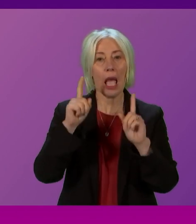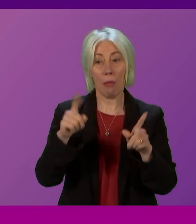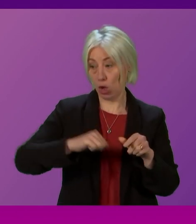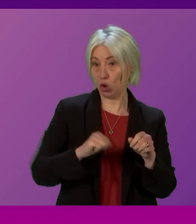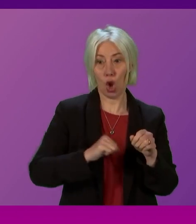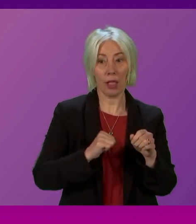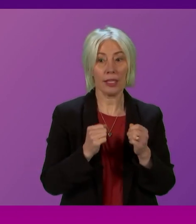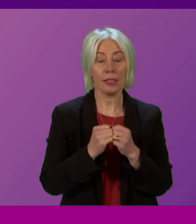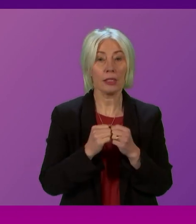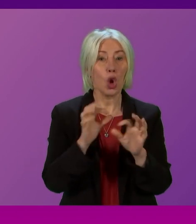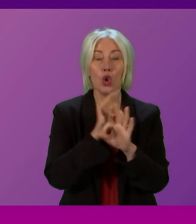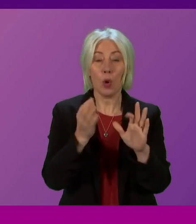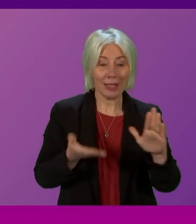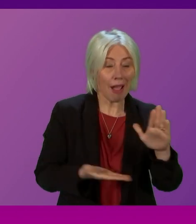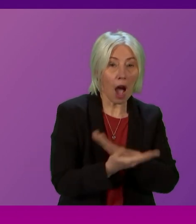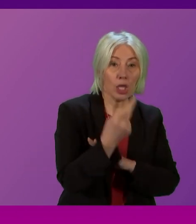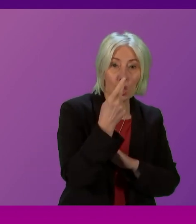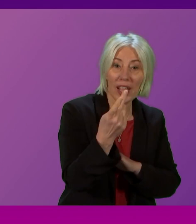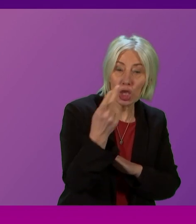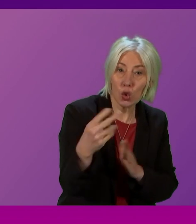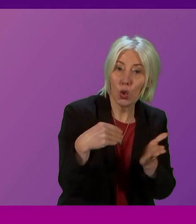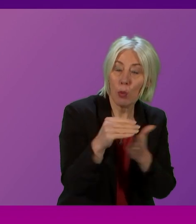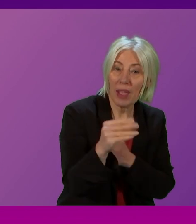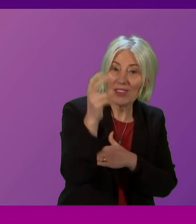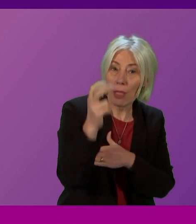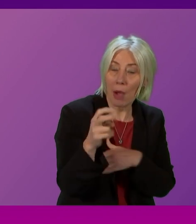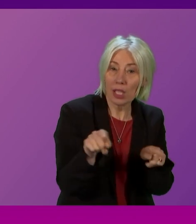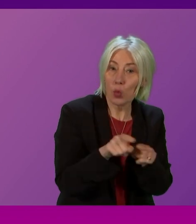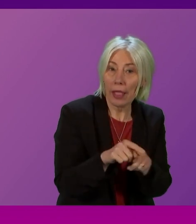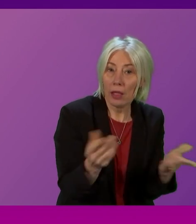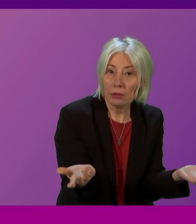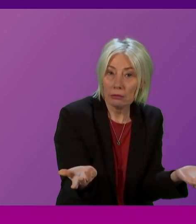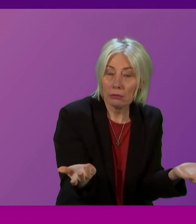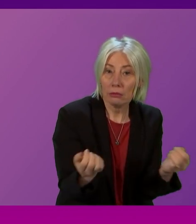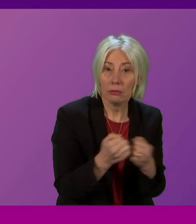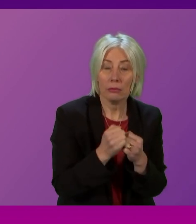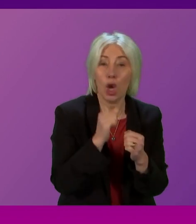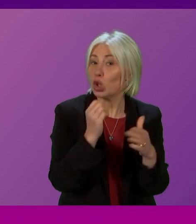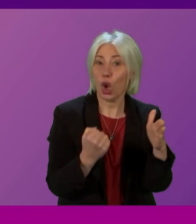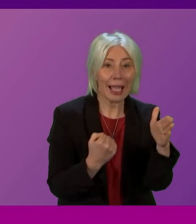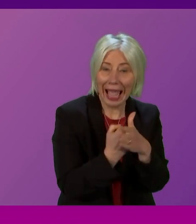one who is under the age of 22 pays for bus travel either. Fares are not capped for them; their bus travel is free.